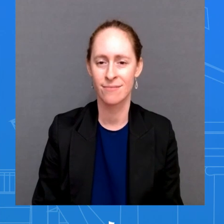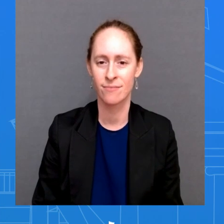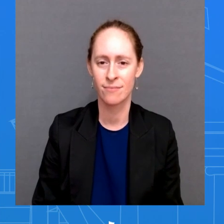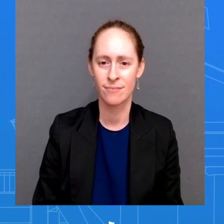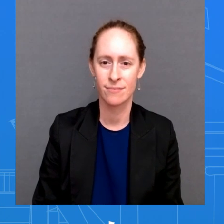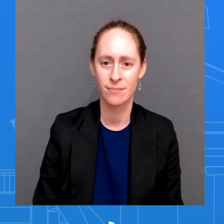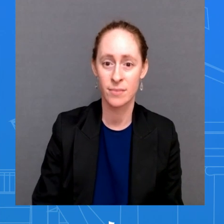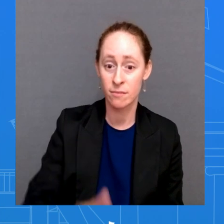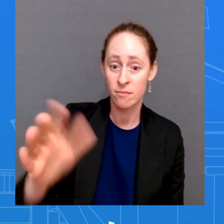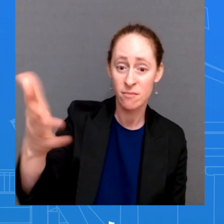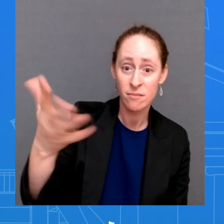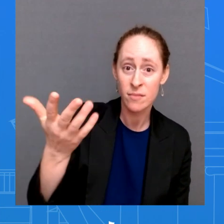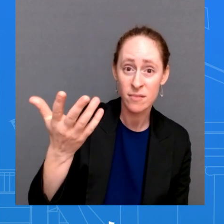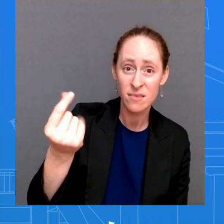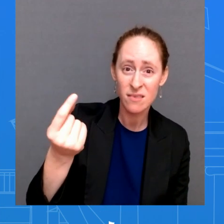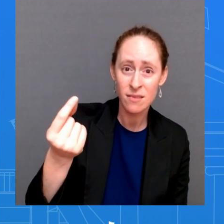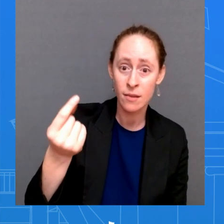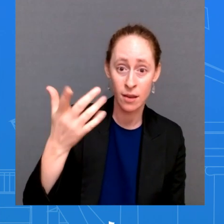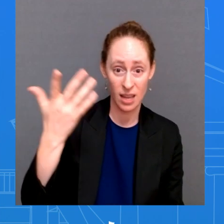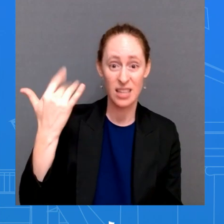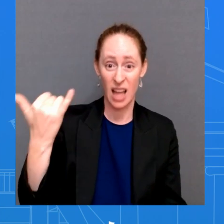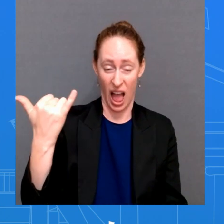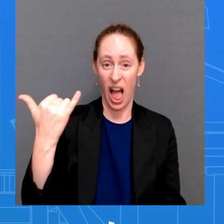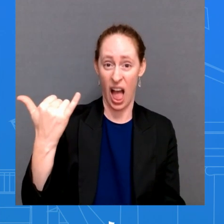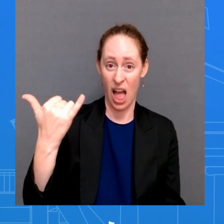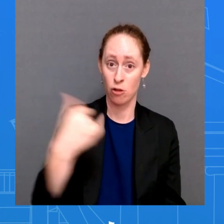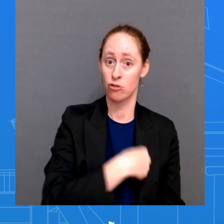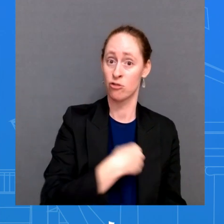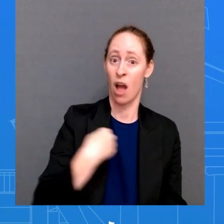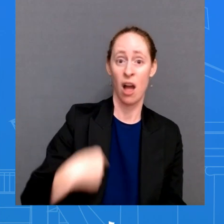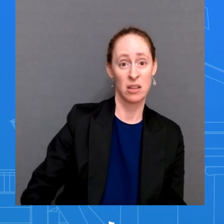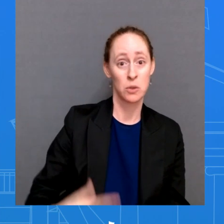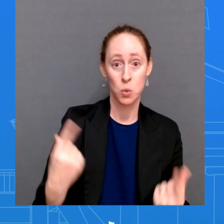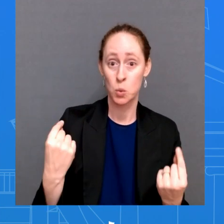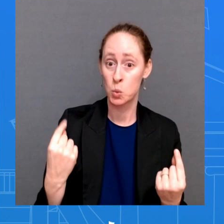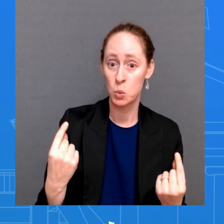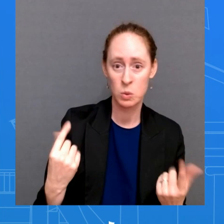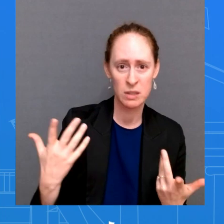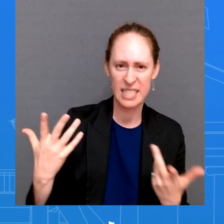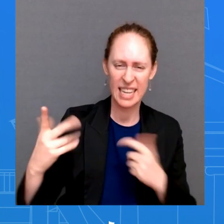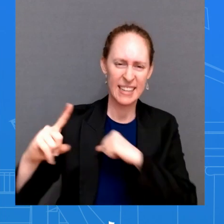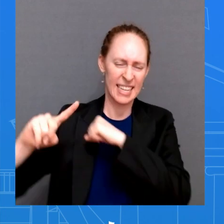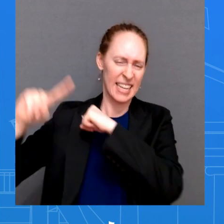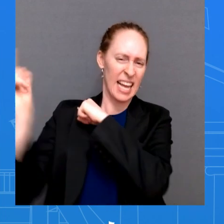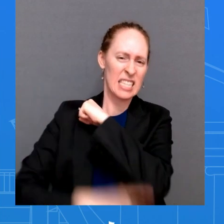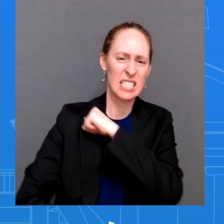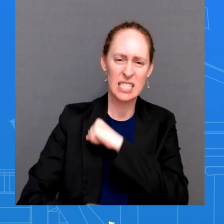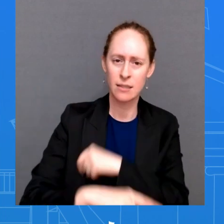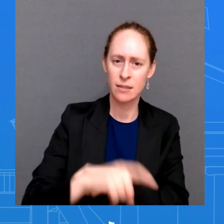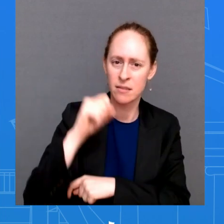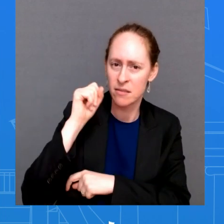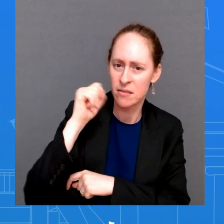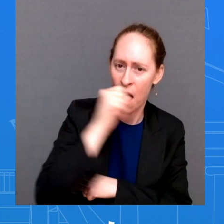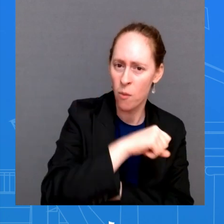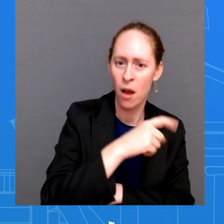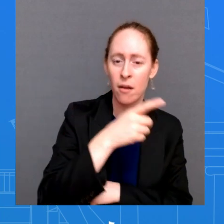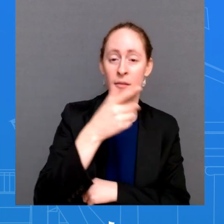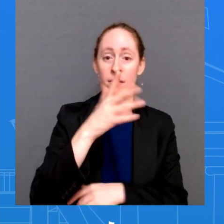and cyber measures that Beijing has imposed on Taipei? Is the -- is the U.S. prepared to help Taiwan there? Ms. Jean-Pierre: Again, I'm not going to go further